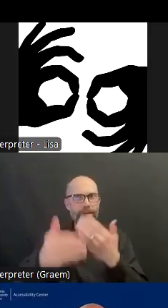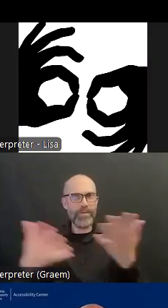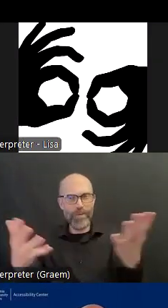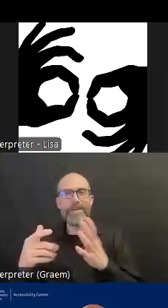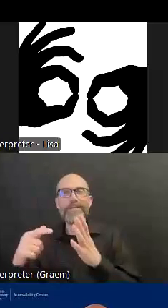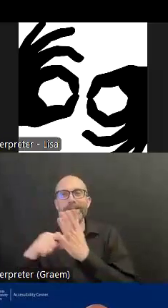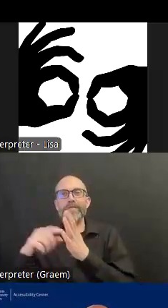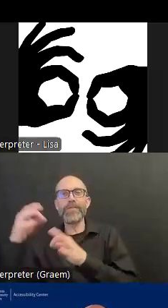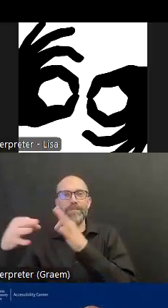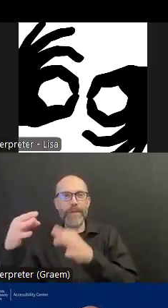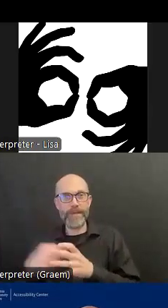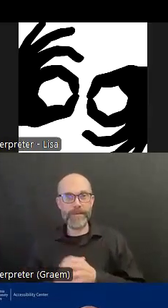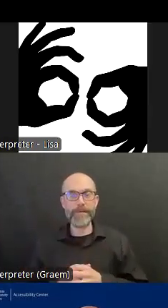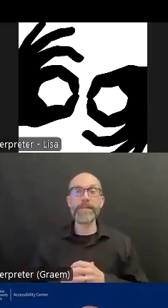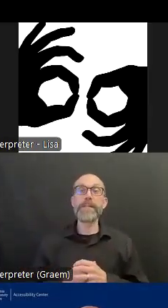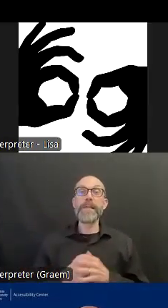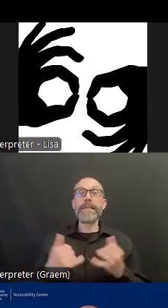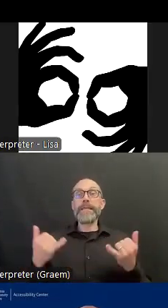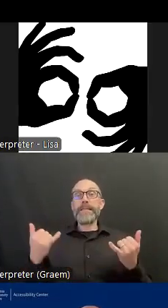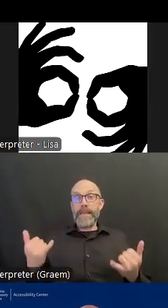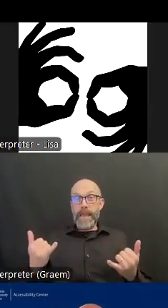And with that, we've come to the questions.